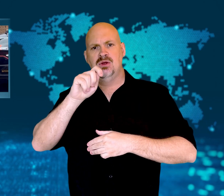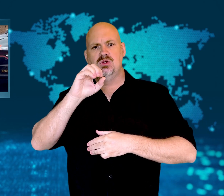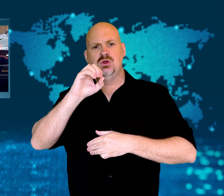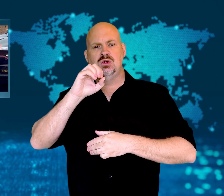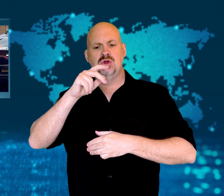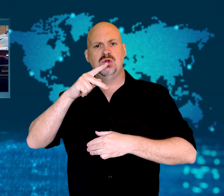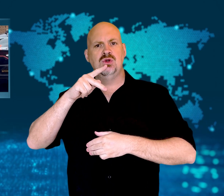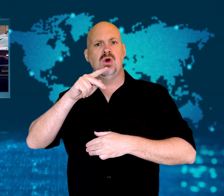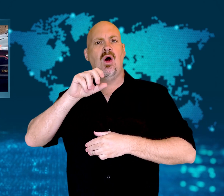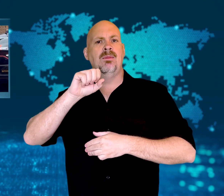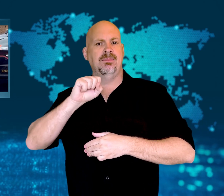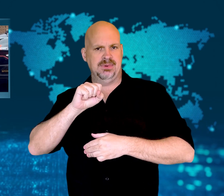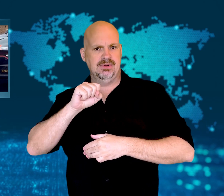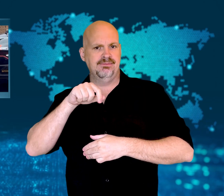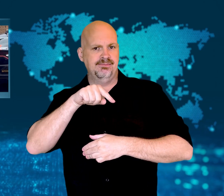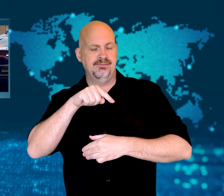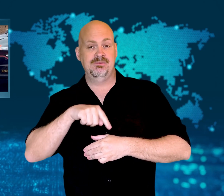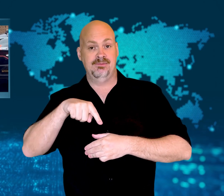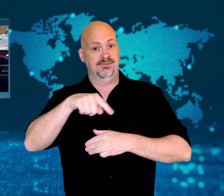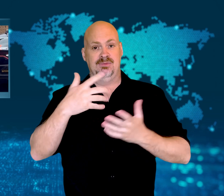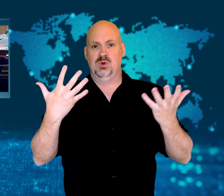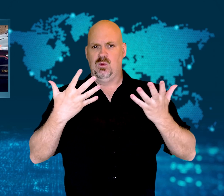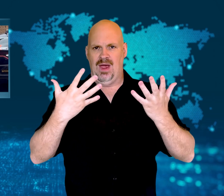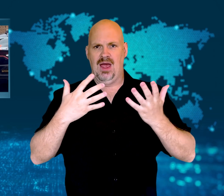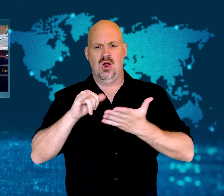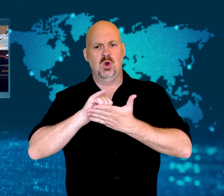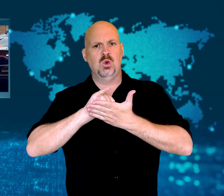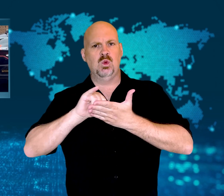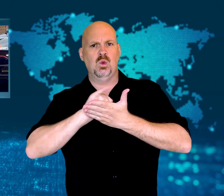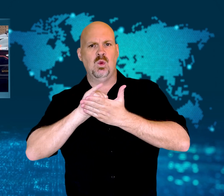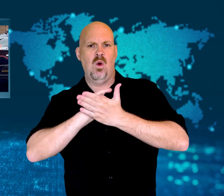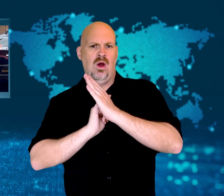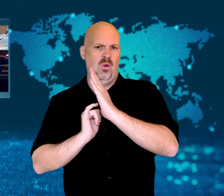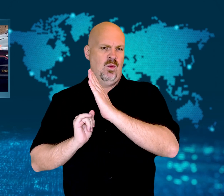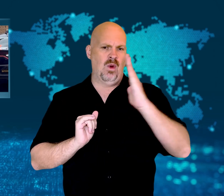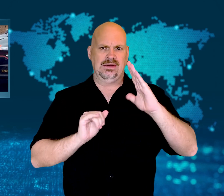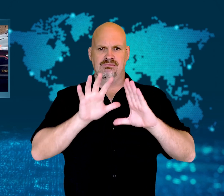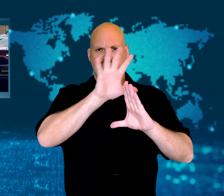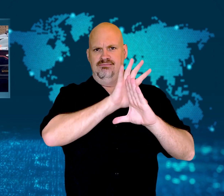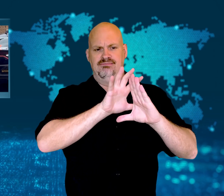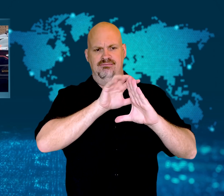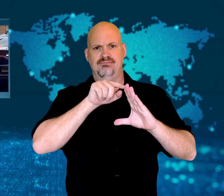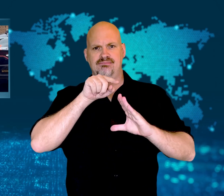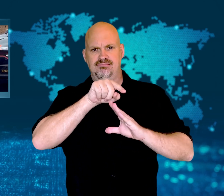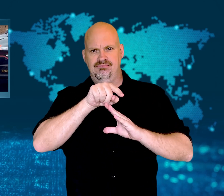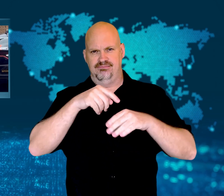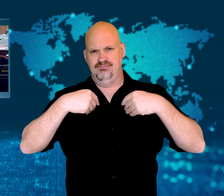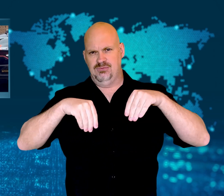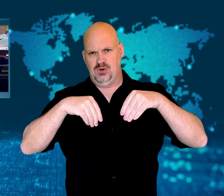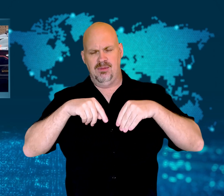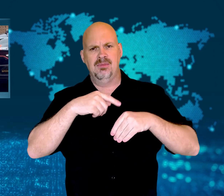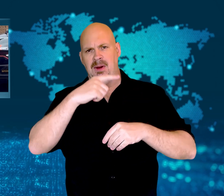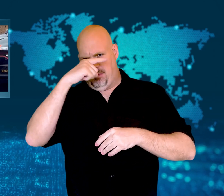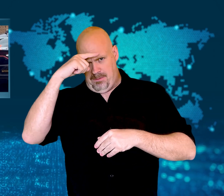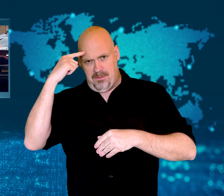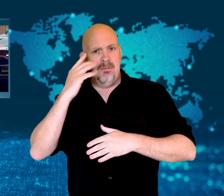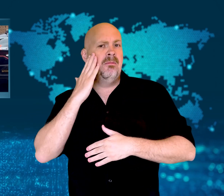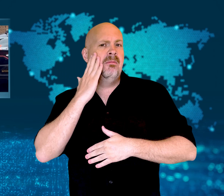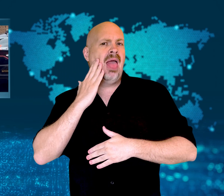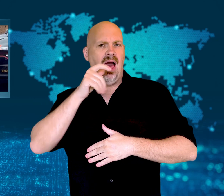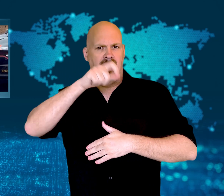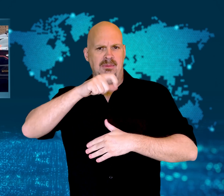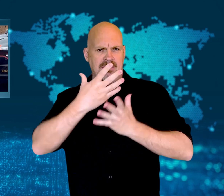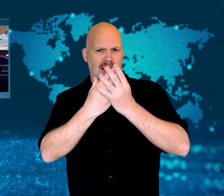Three were killed in the store's parking lot.